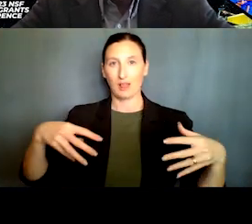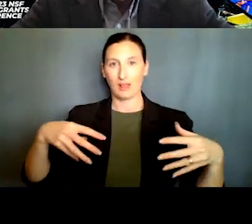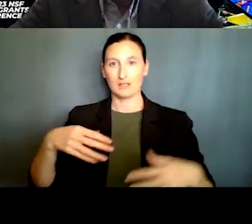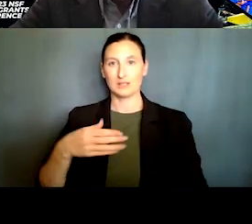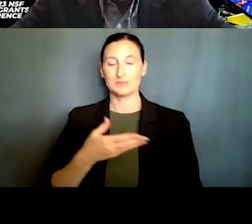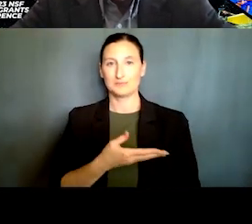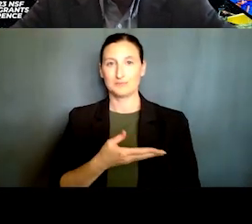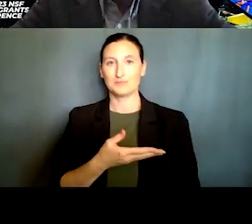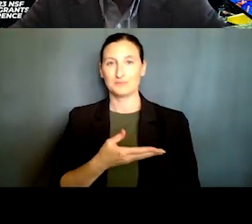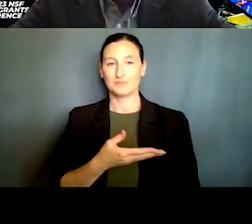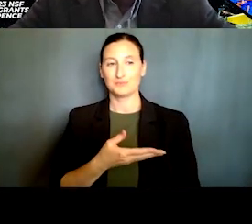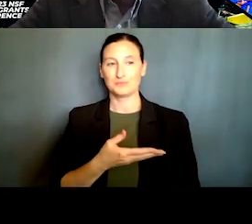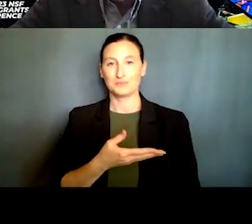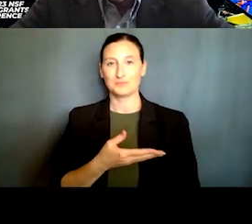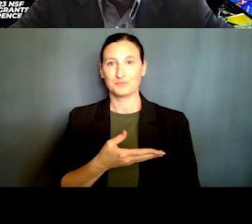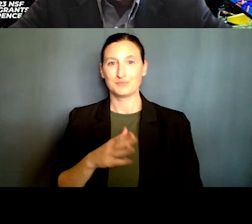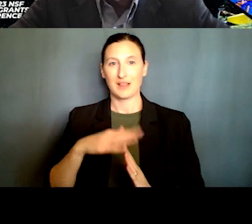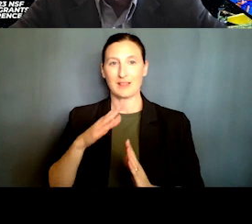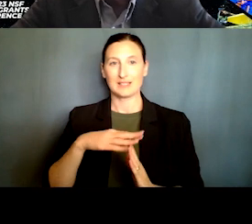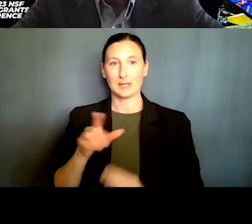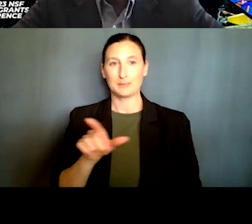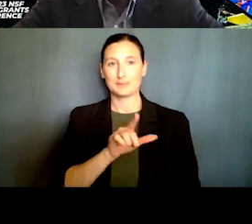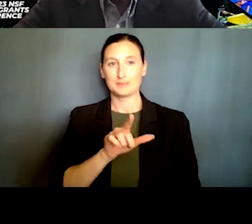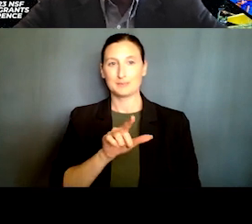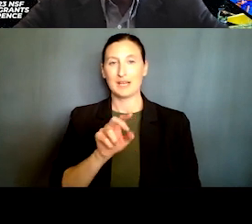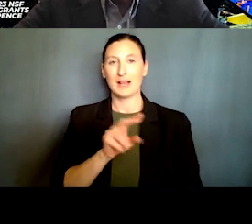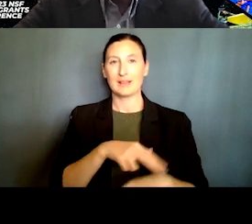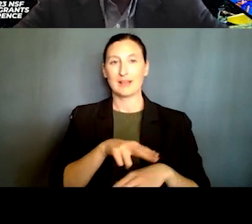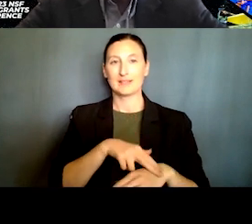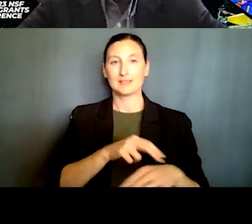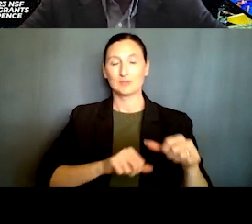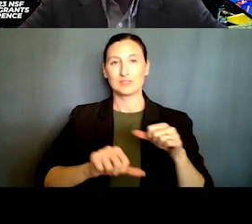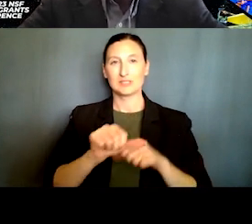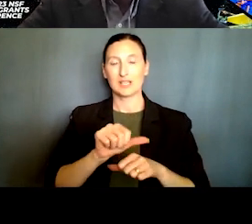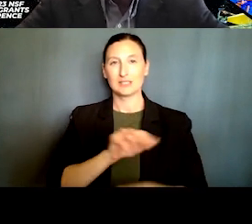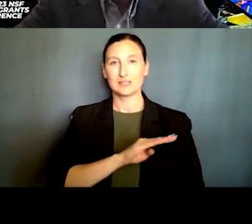At the top on the left is the National Science Board, which in some sense is the National Science Foundation,